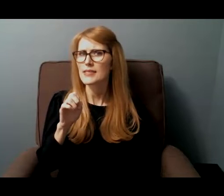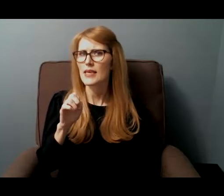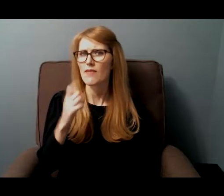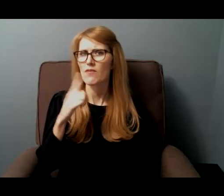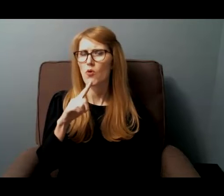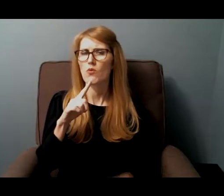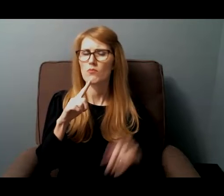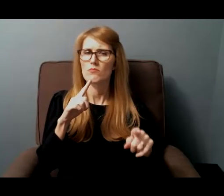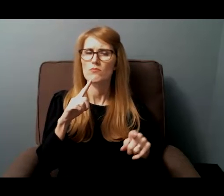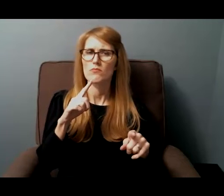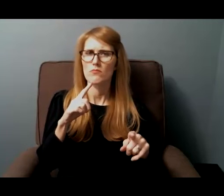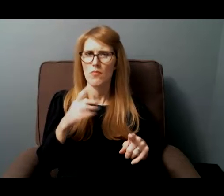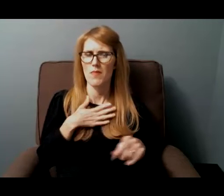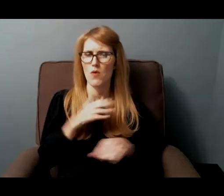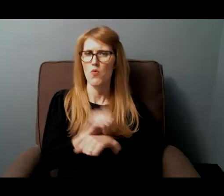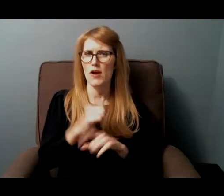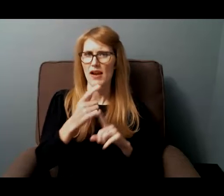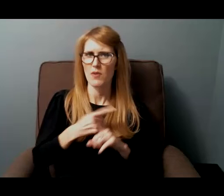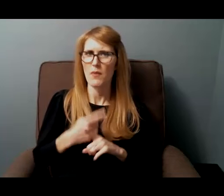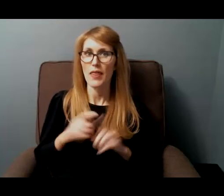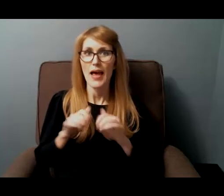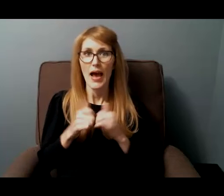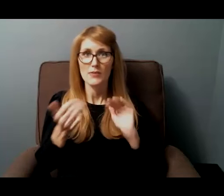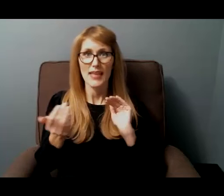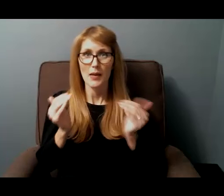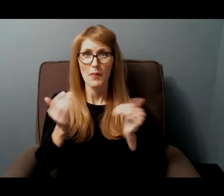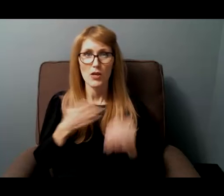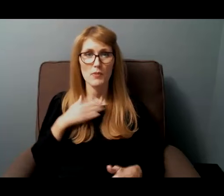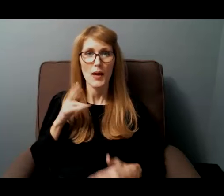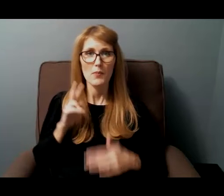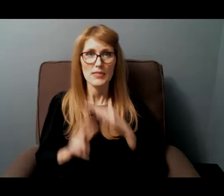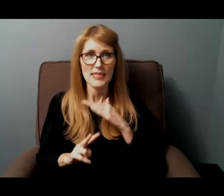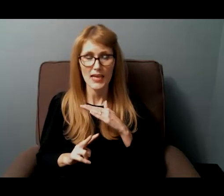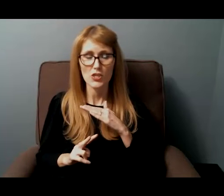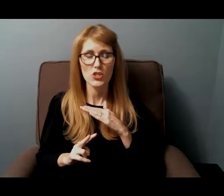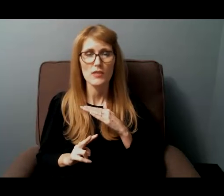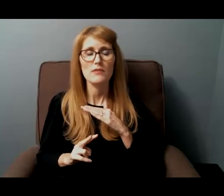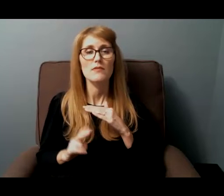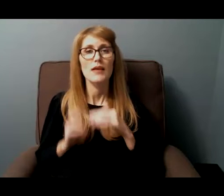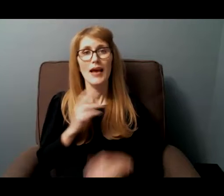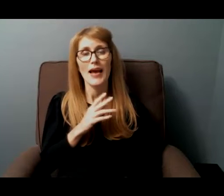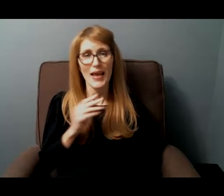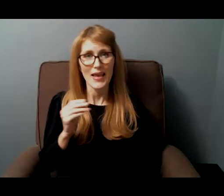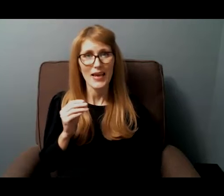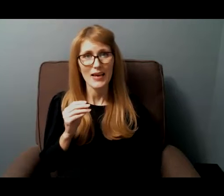sort of what I projected? And more importantly, as it relates to SSDI, is it above or below